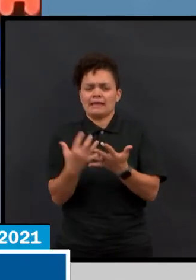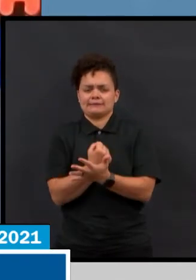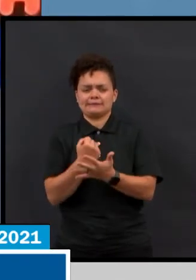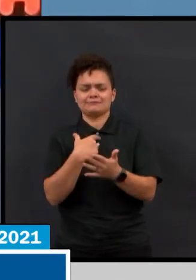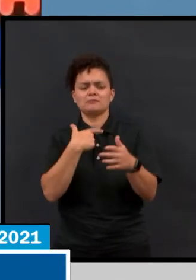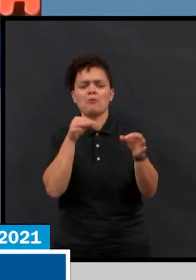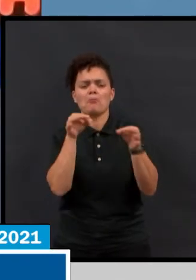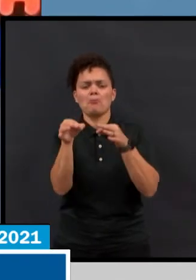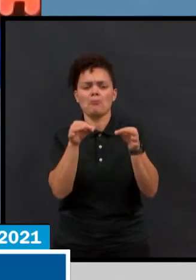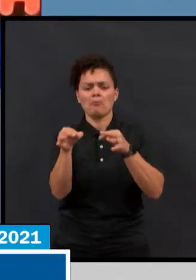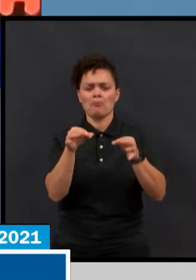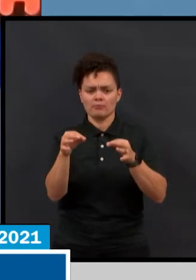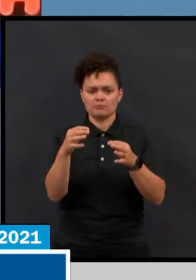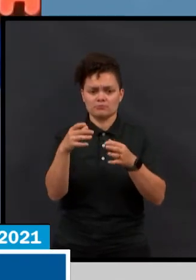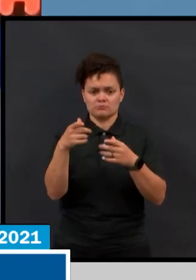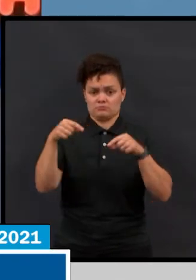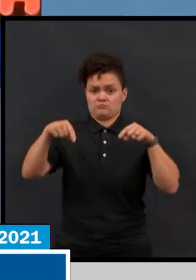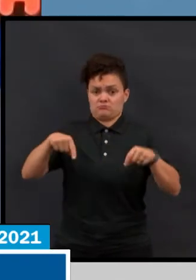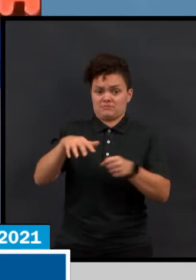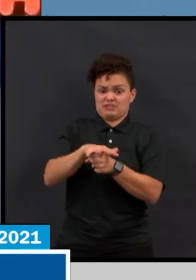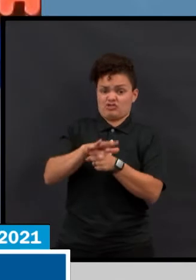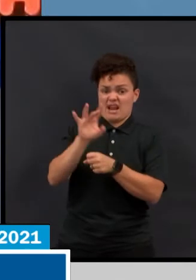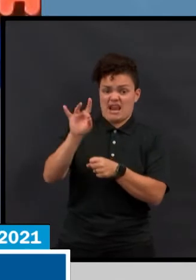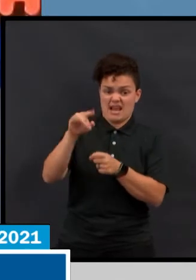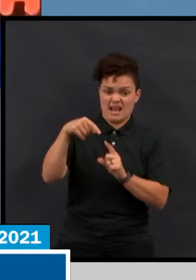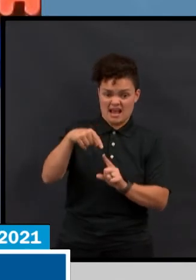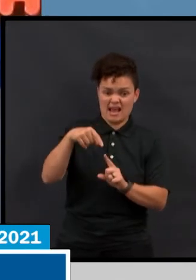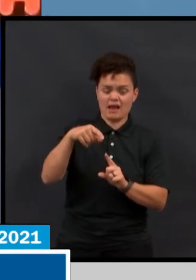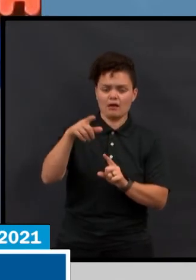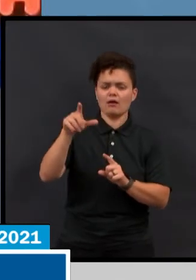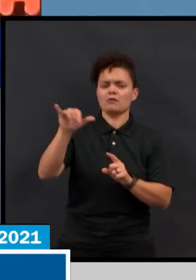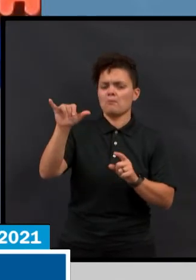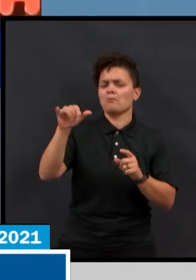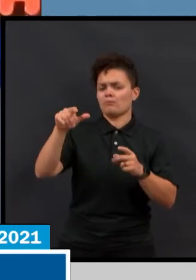and two things that are happening citywide that i certainly hope everyone takes advantage of and